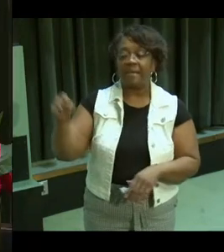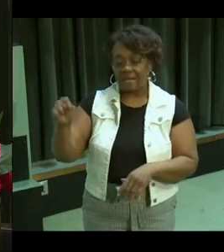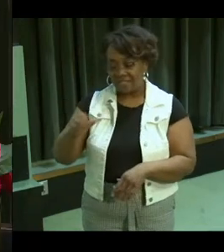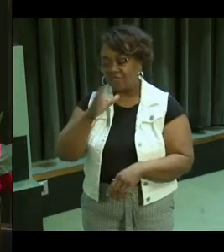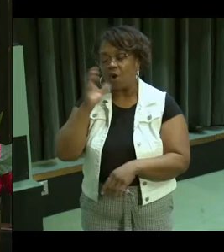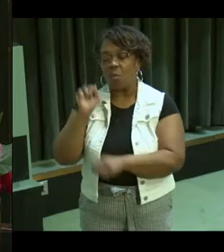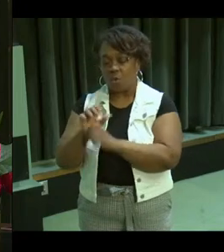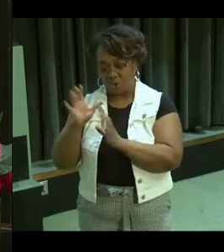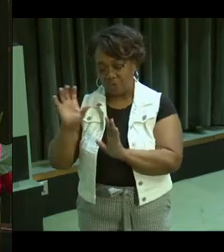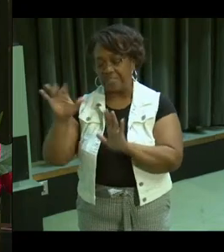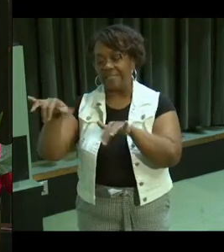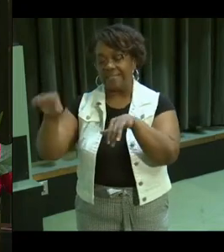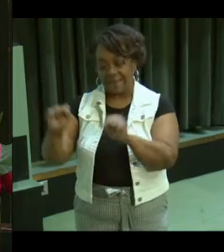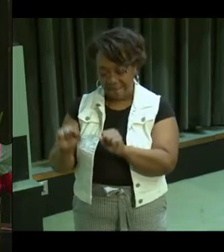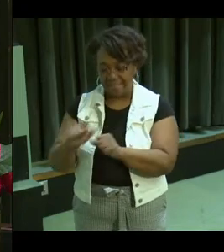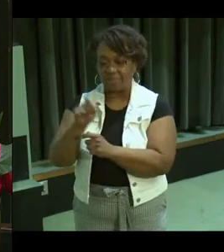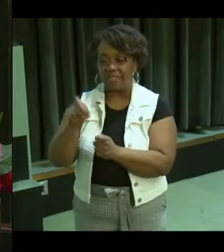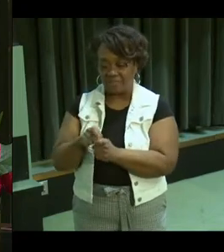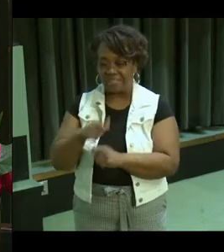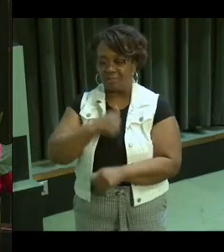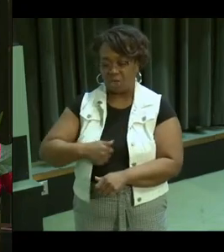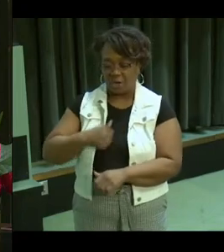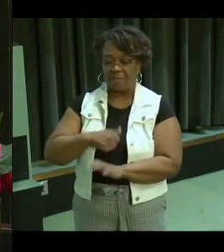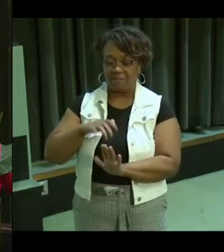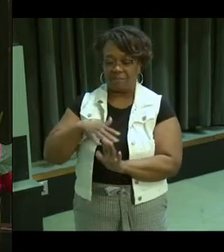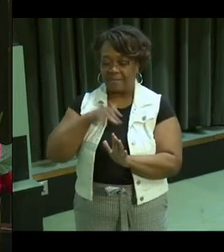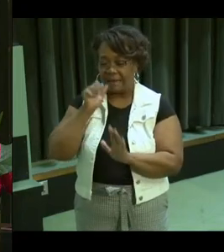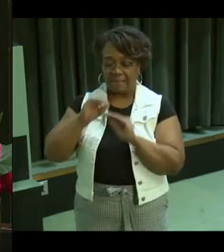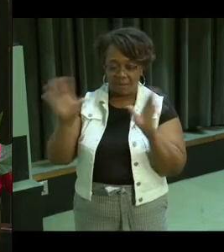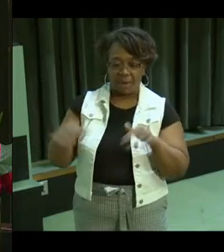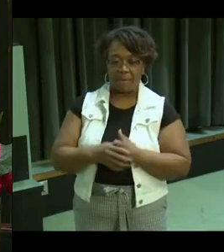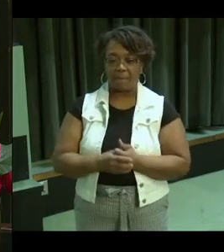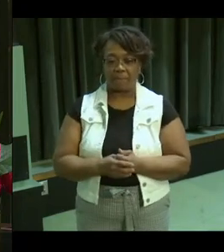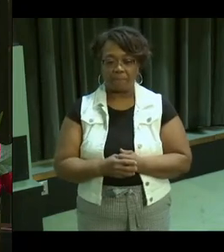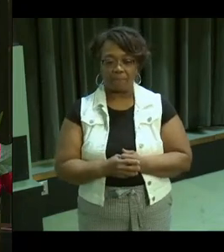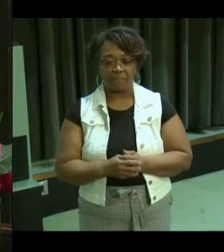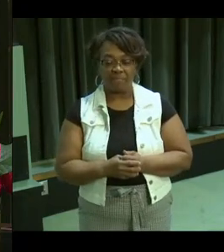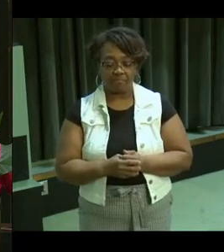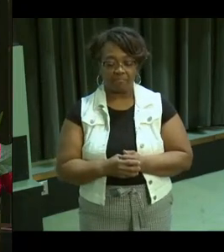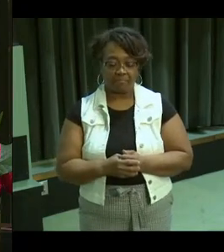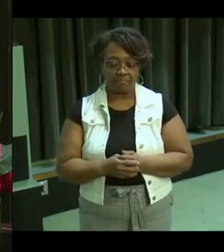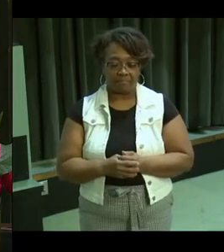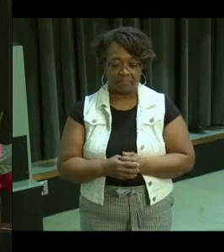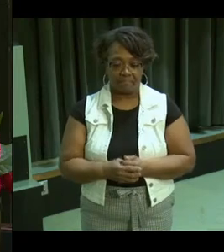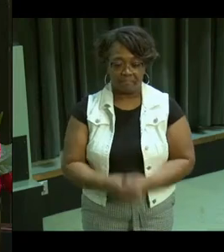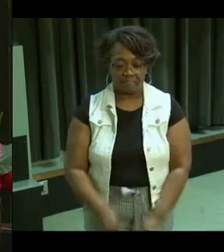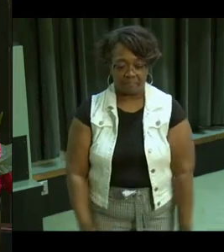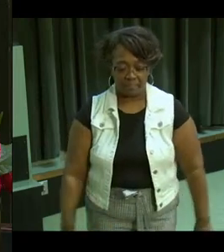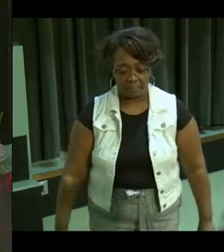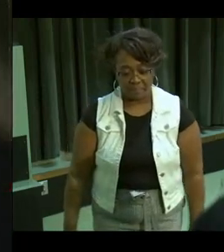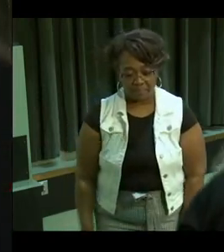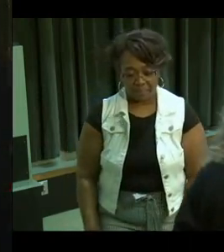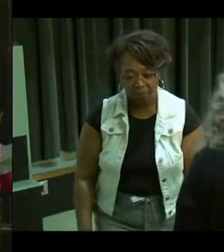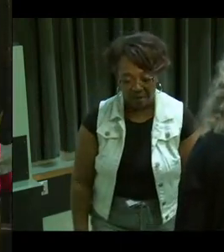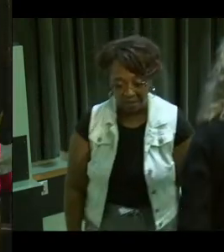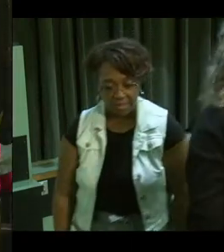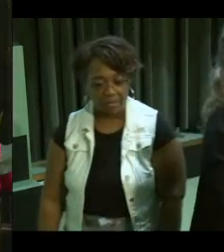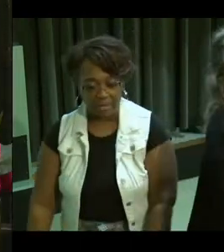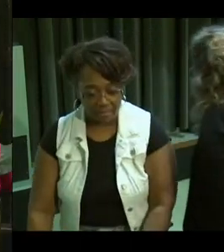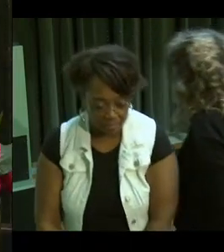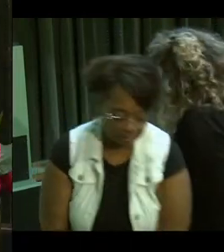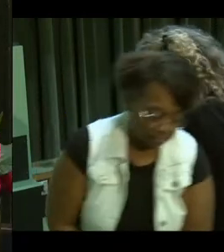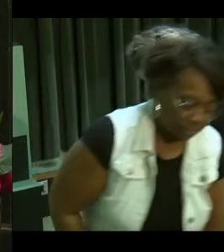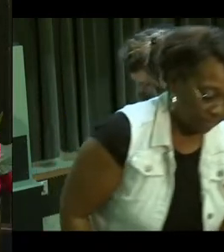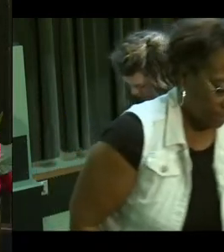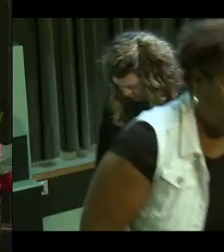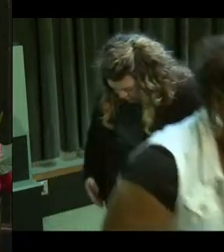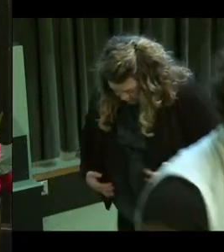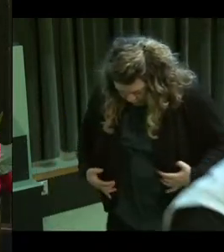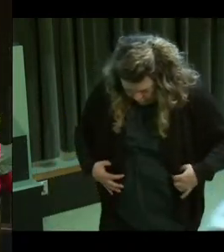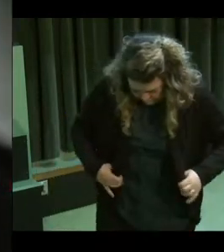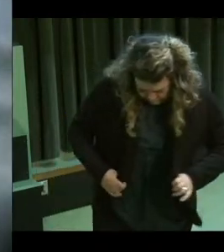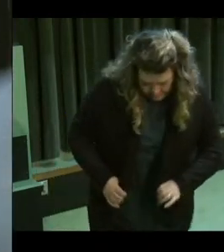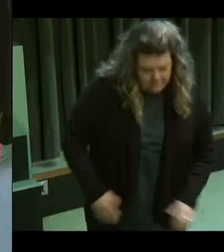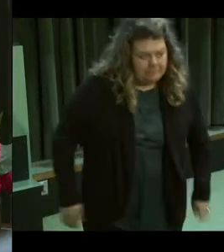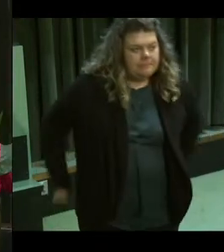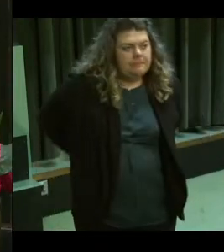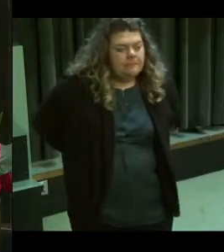workers? Yes. Farm workers. I'm